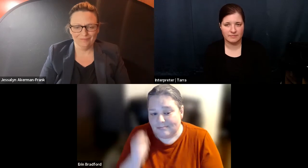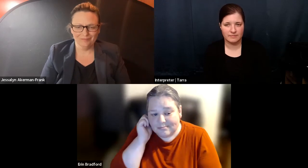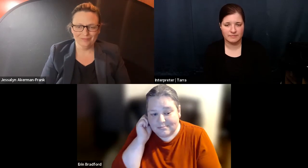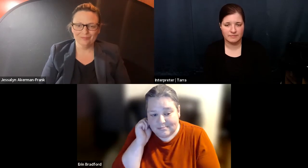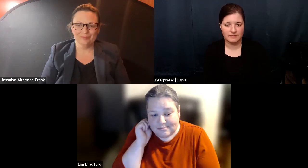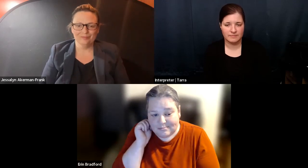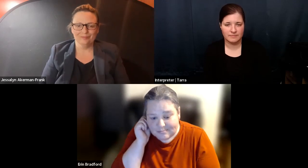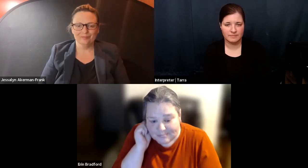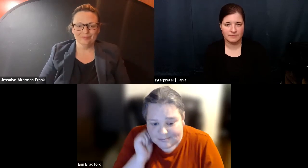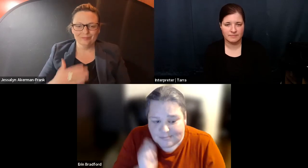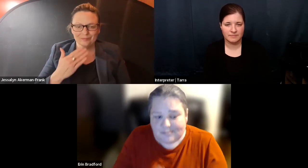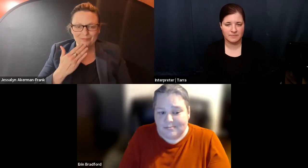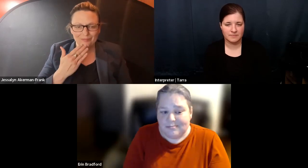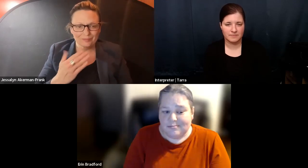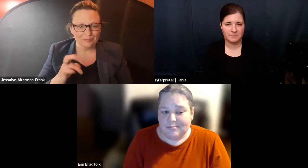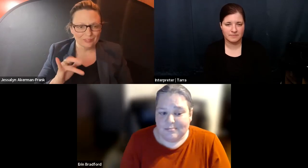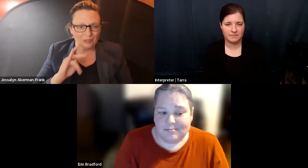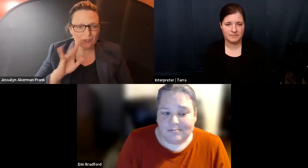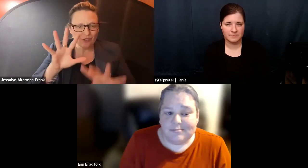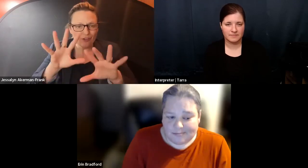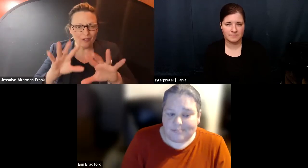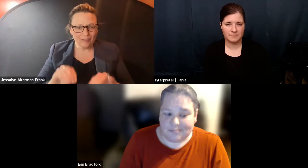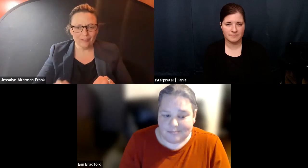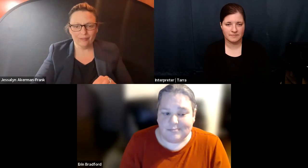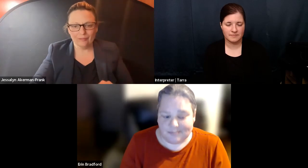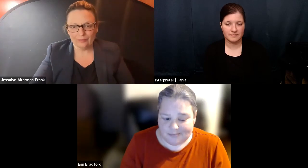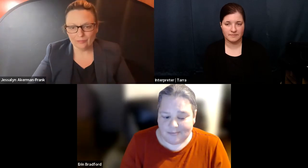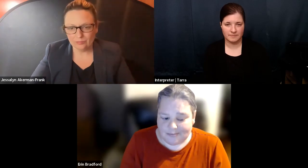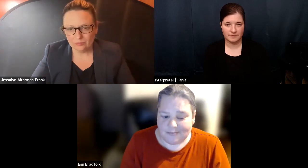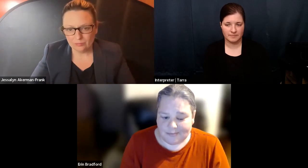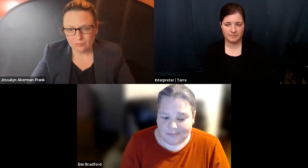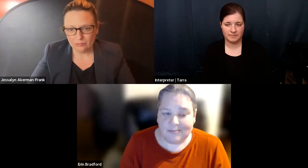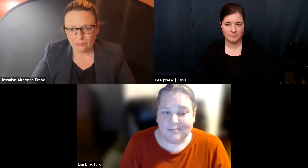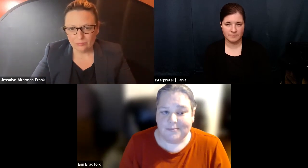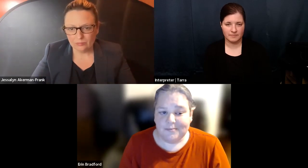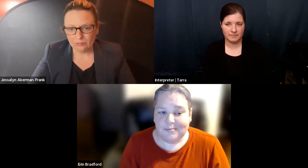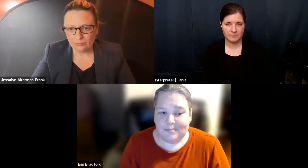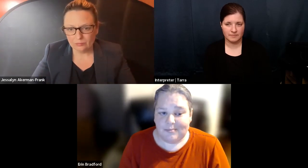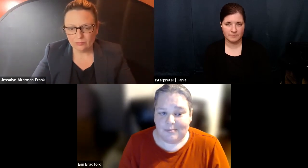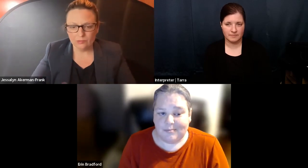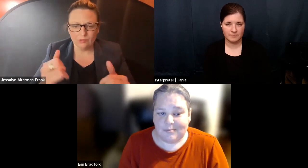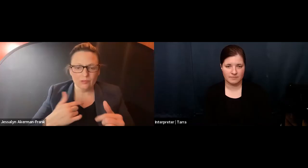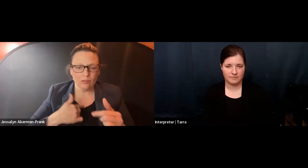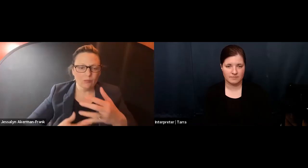And that was the last time I used the bus.